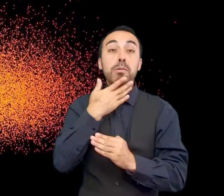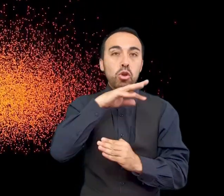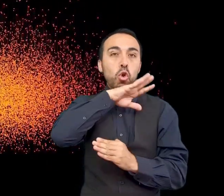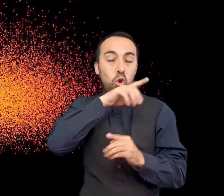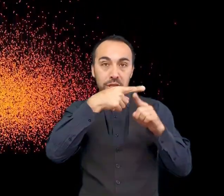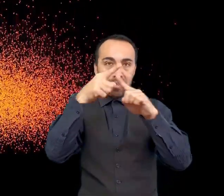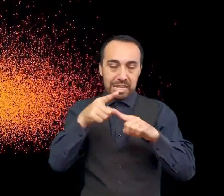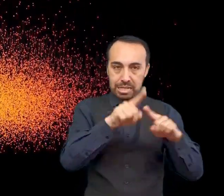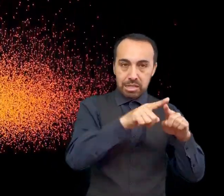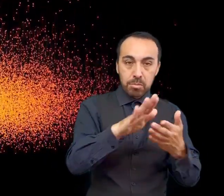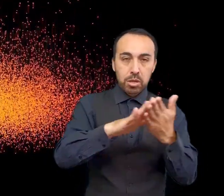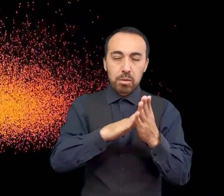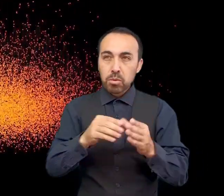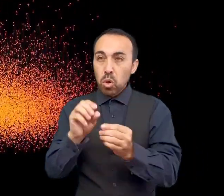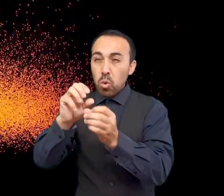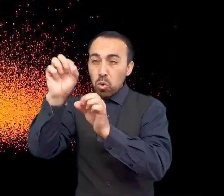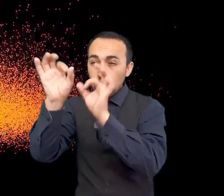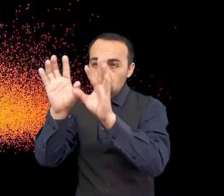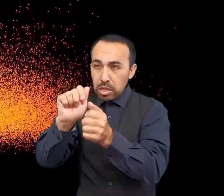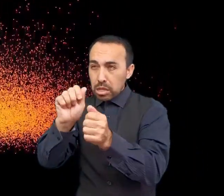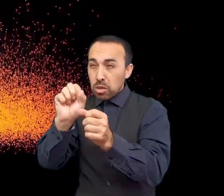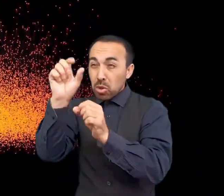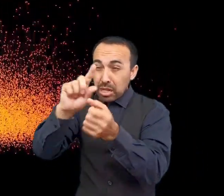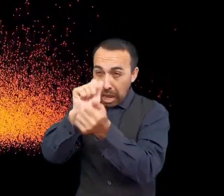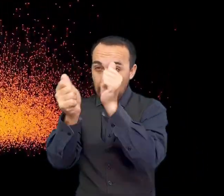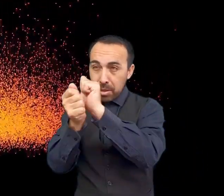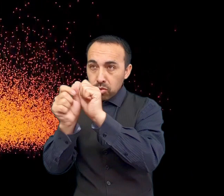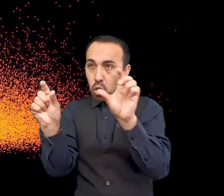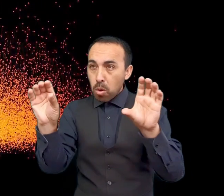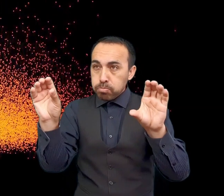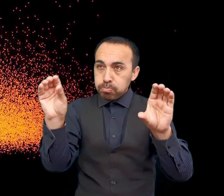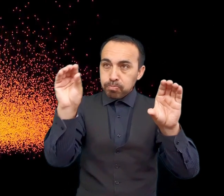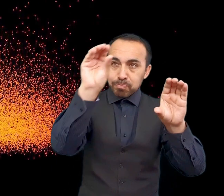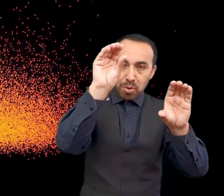following a characteristic trajectory that depends on the star's mass and chemical composition.